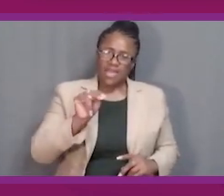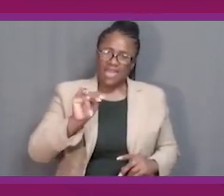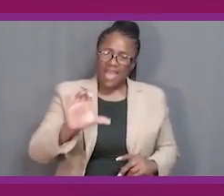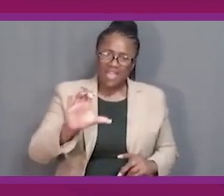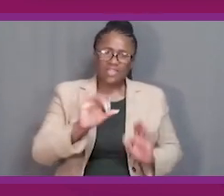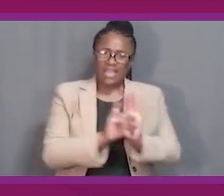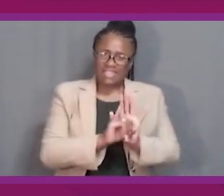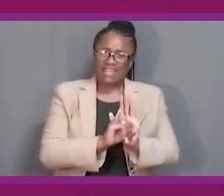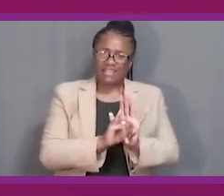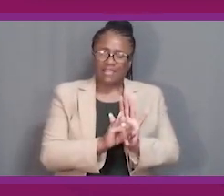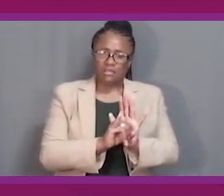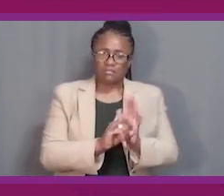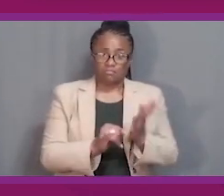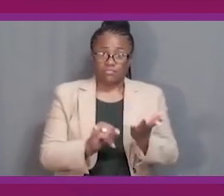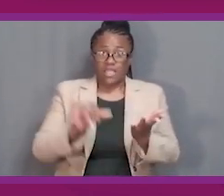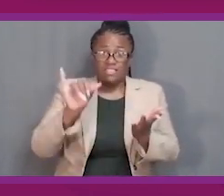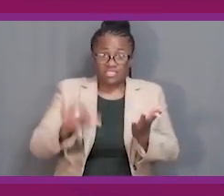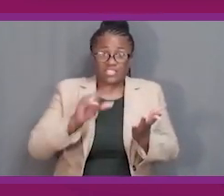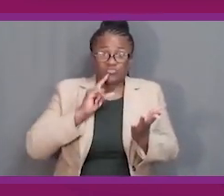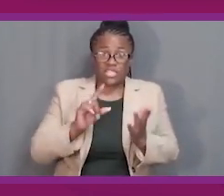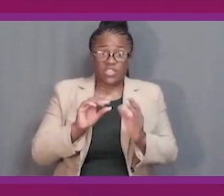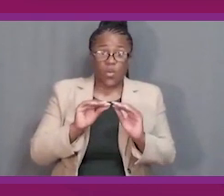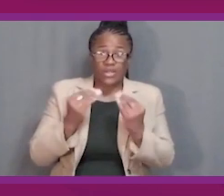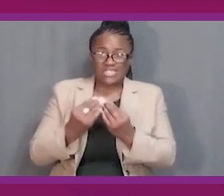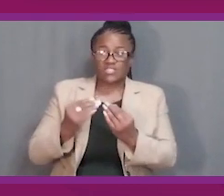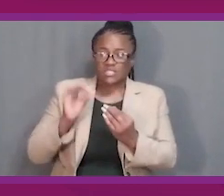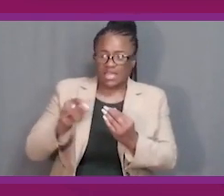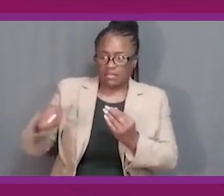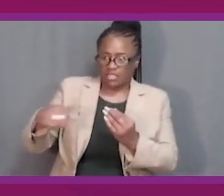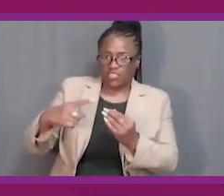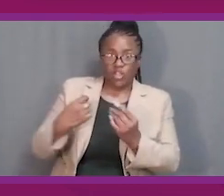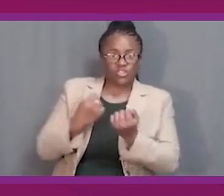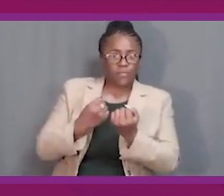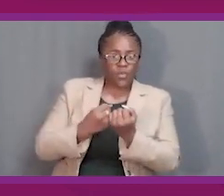looking to and that they're receiving support from. So I think it's a bold end to me and the